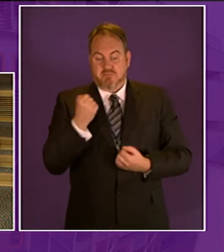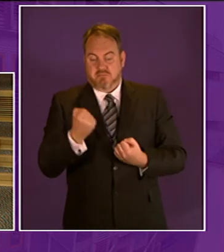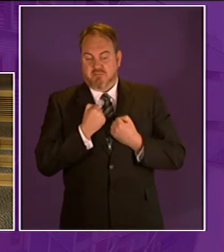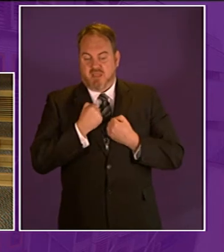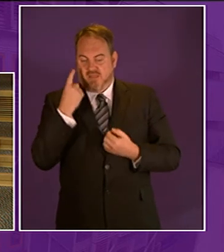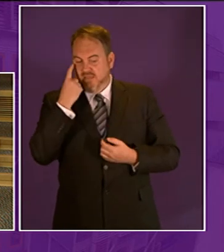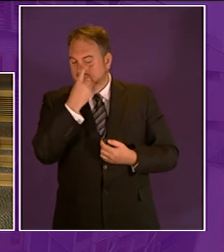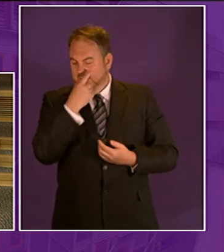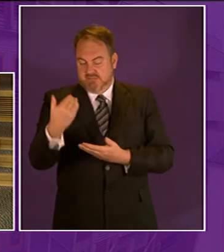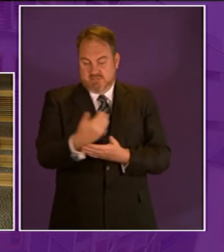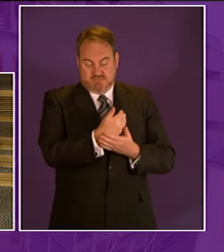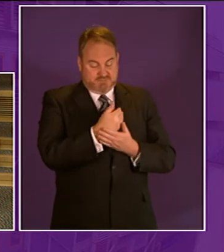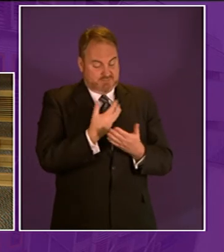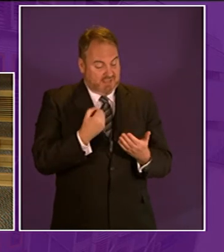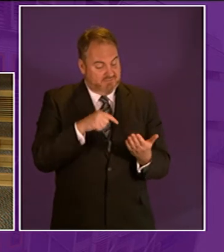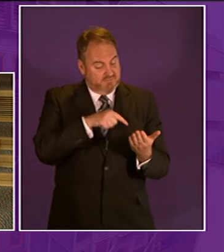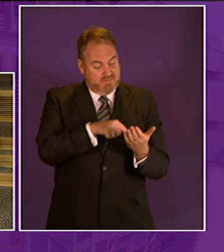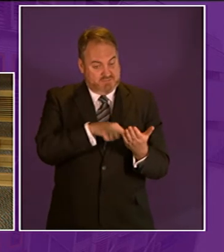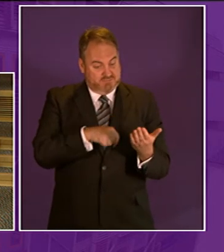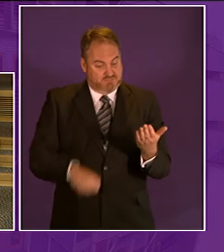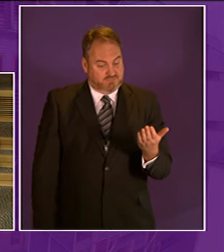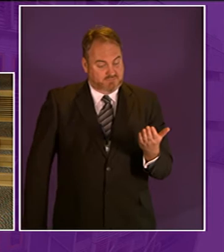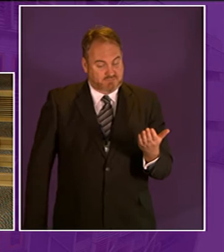I have in front of me baseline evidence that has been provided to me.